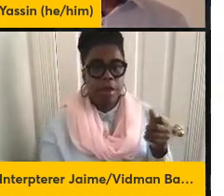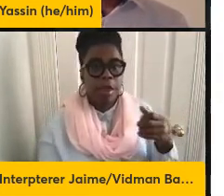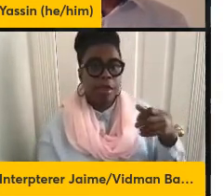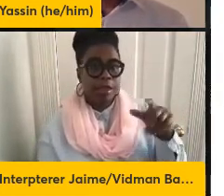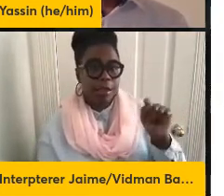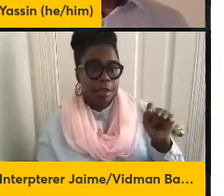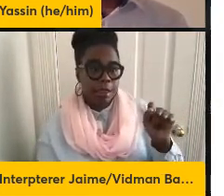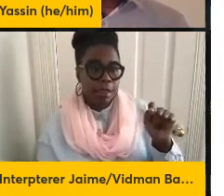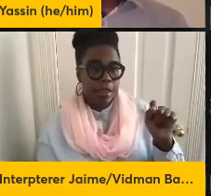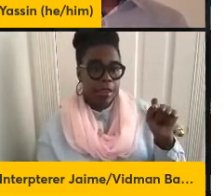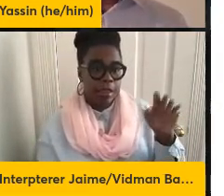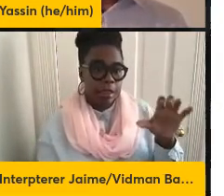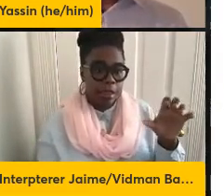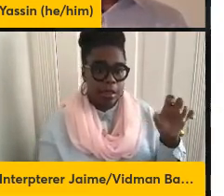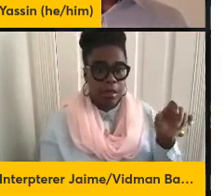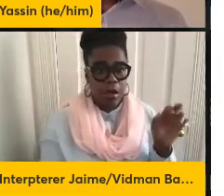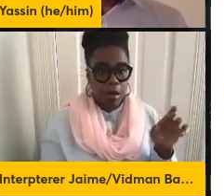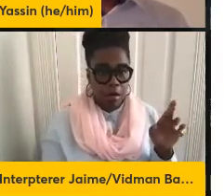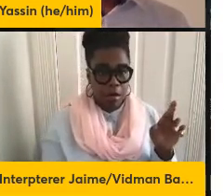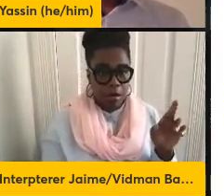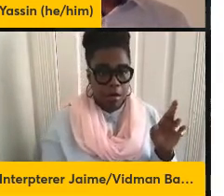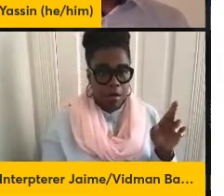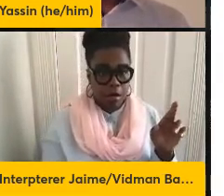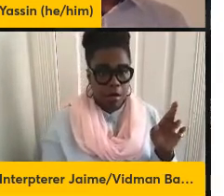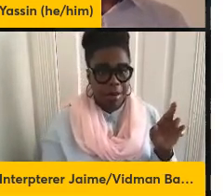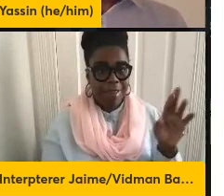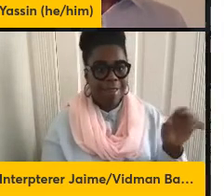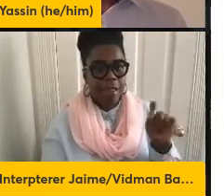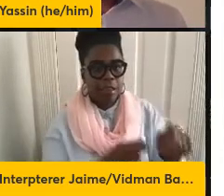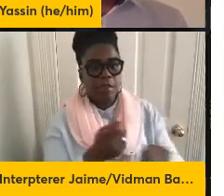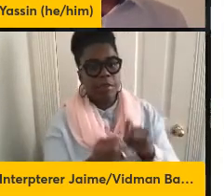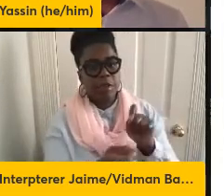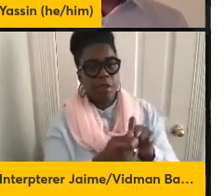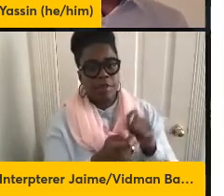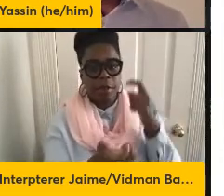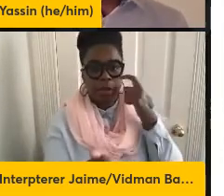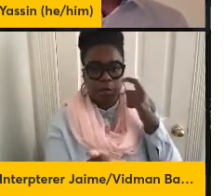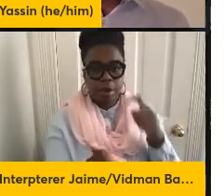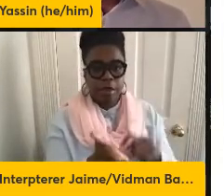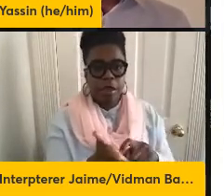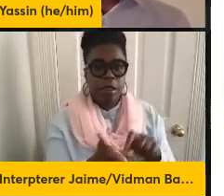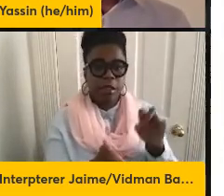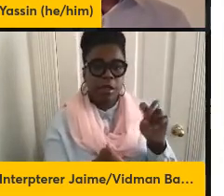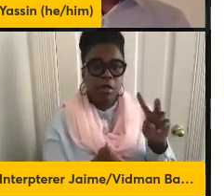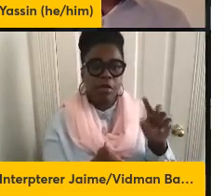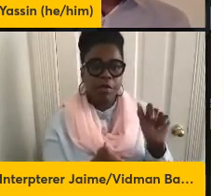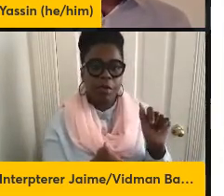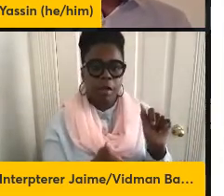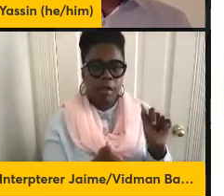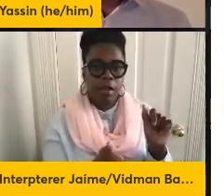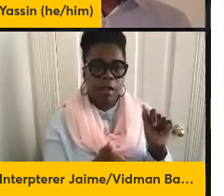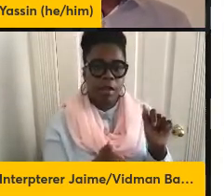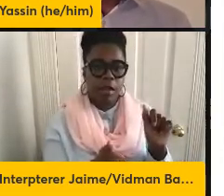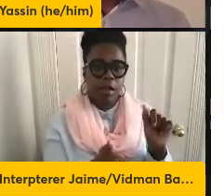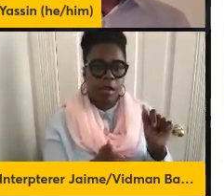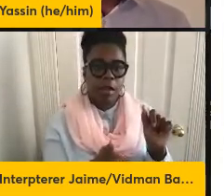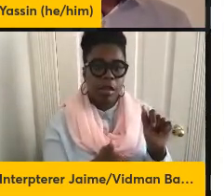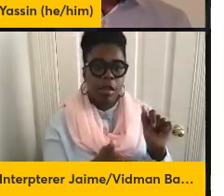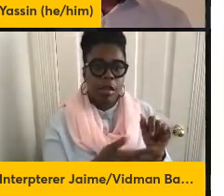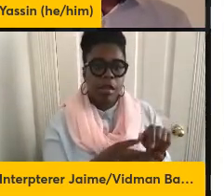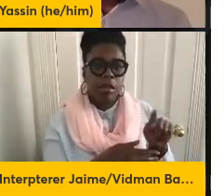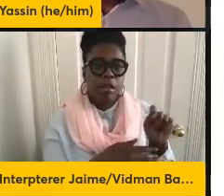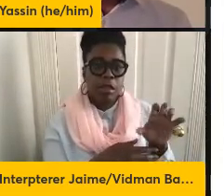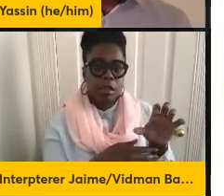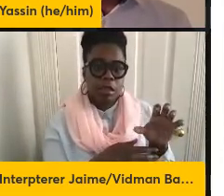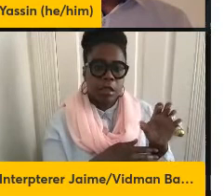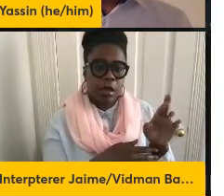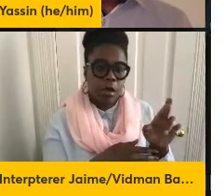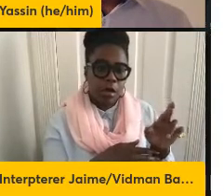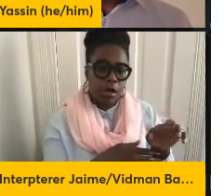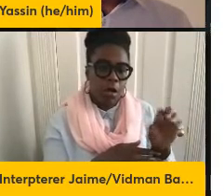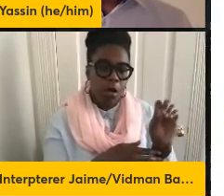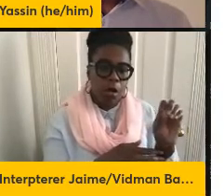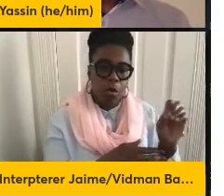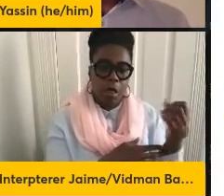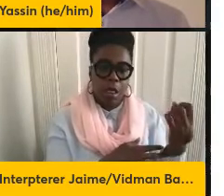receptor transgene that specifically recognizes this over albumin, so it's D O 11 TCR. And this mimics then the expression